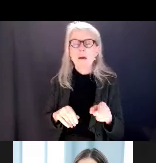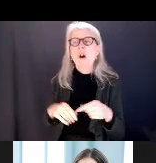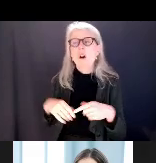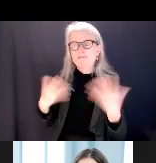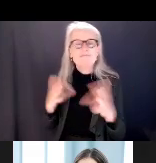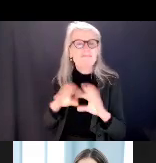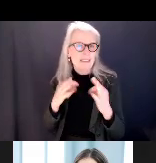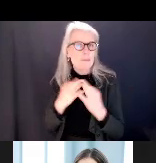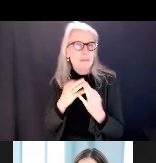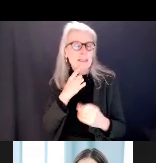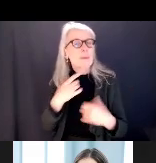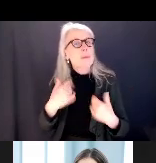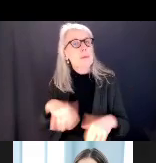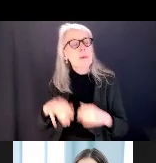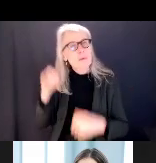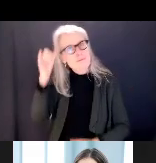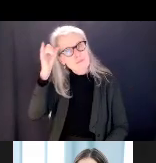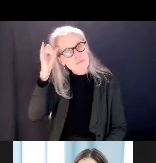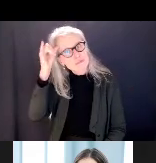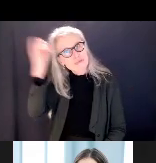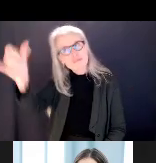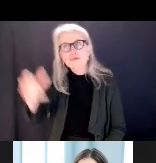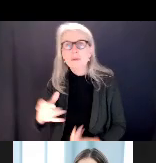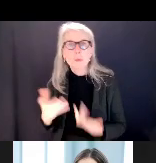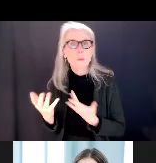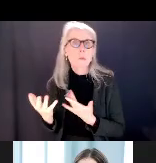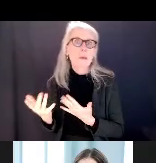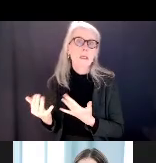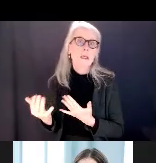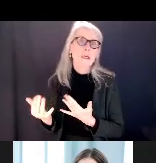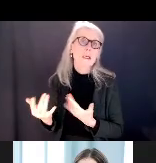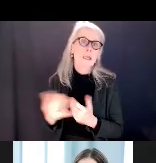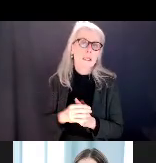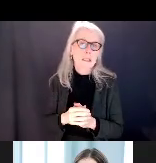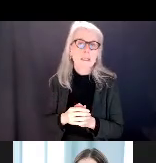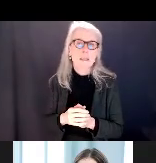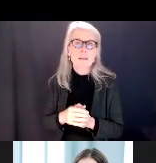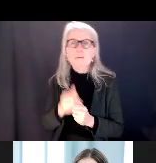they're waiting forever. They're often asked about private services because they don't want